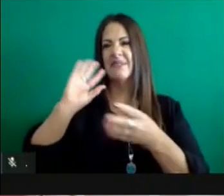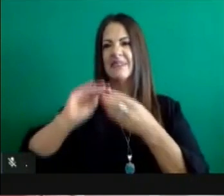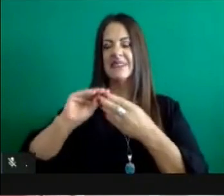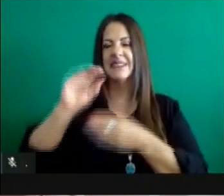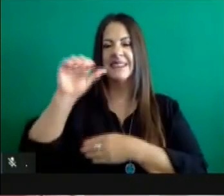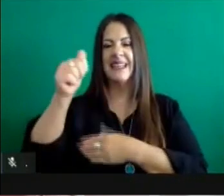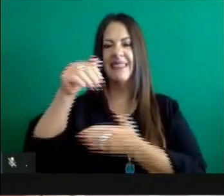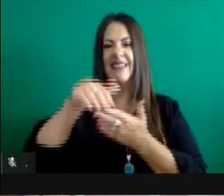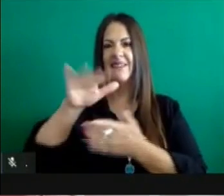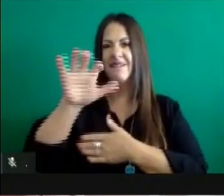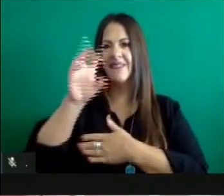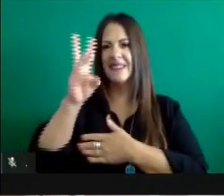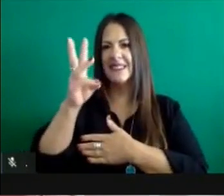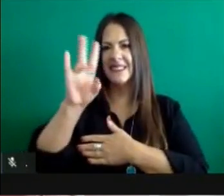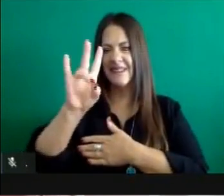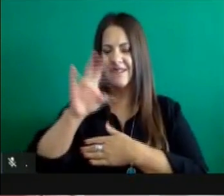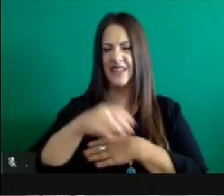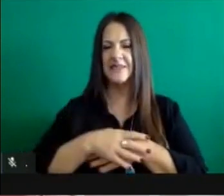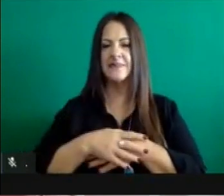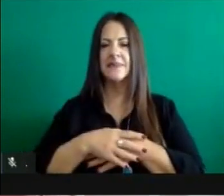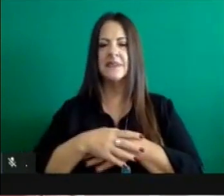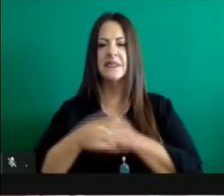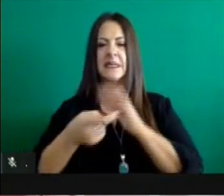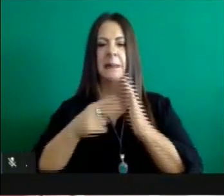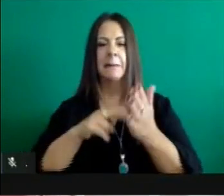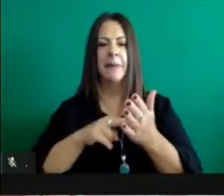HIGHEST NUMBER EVER FOR COVID HOSPITALIZATIONS AT JUST OVER